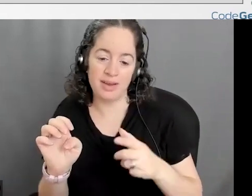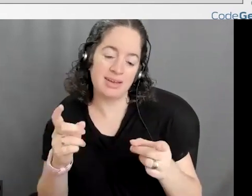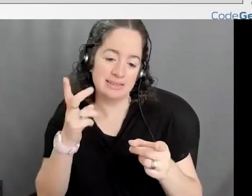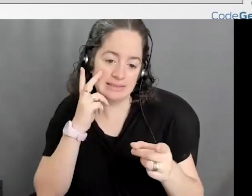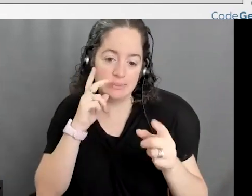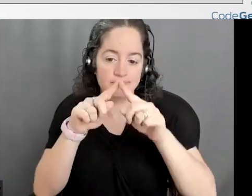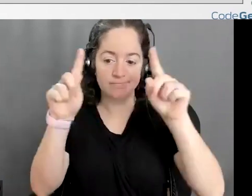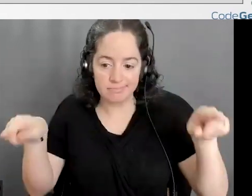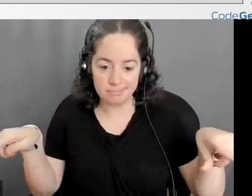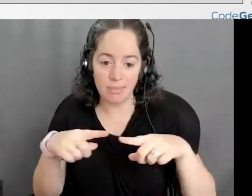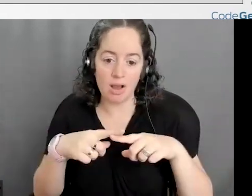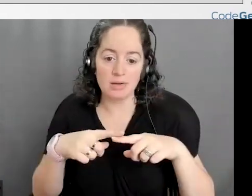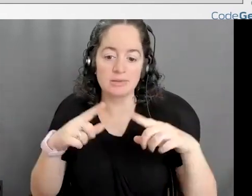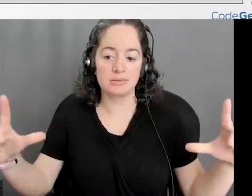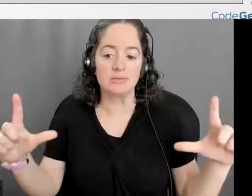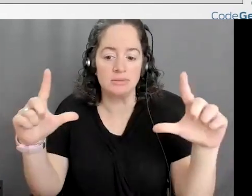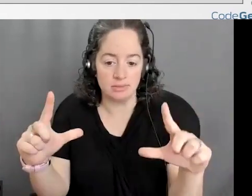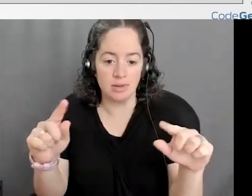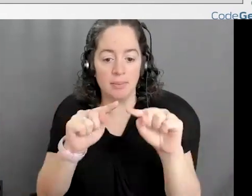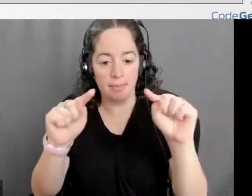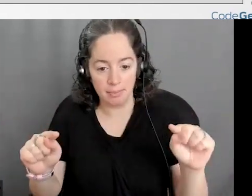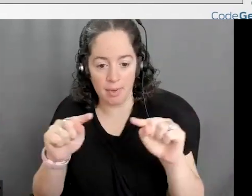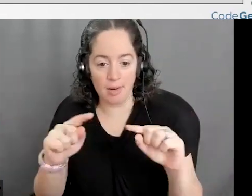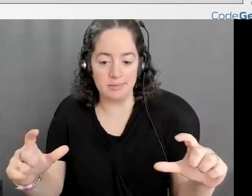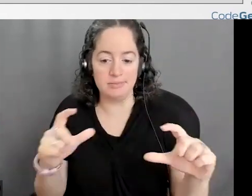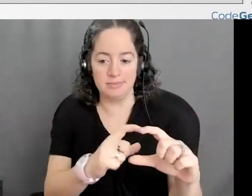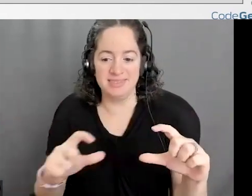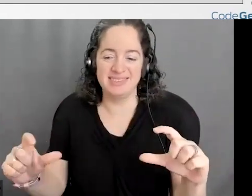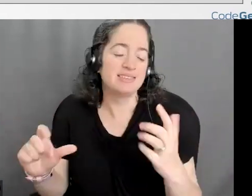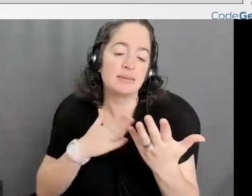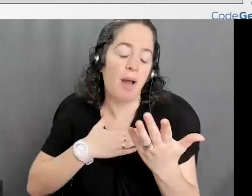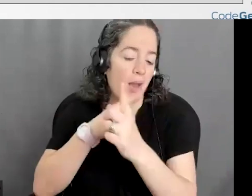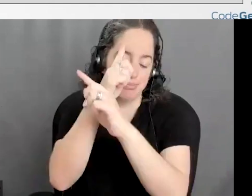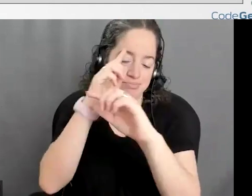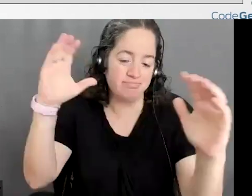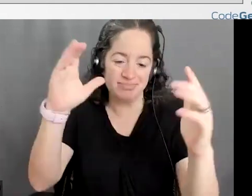This is the way I picture HTML as I'm writing it. I divide things into sections.